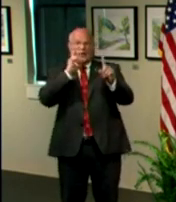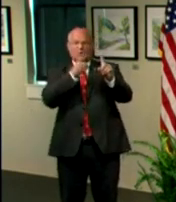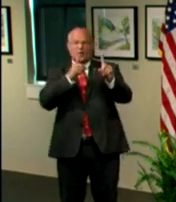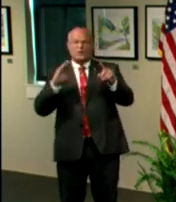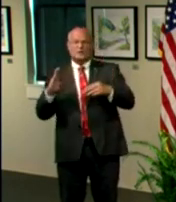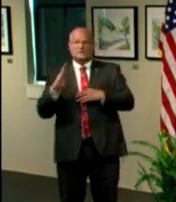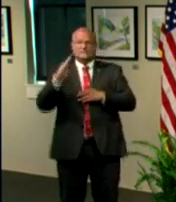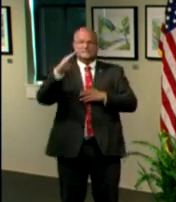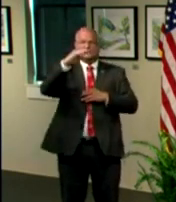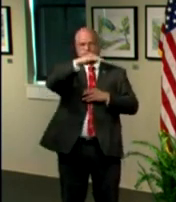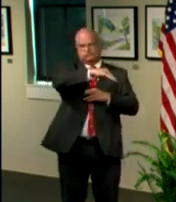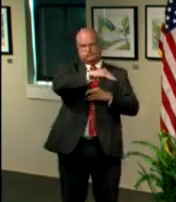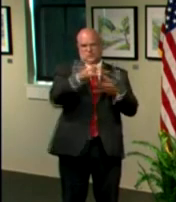LATE SEPTEMBER EARLY OCTOBER.